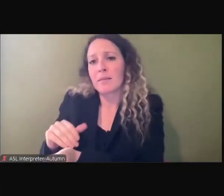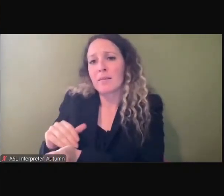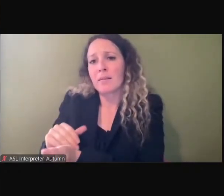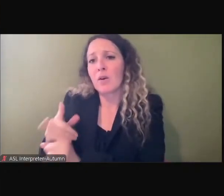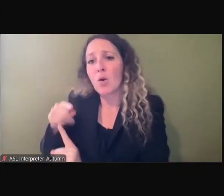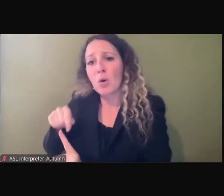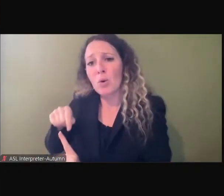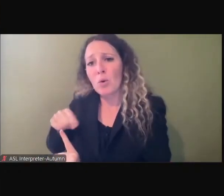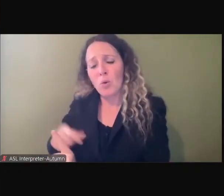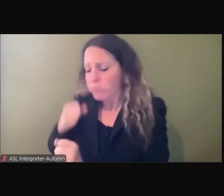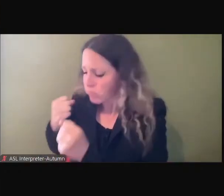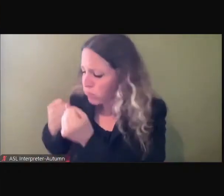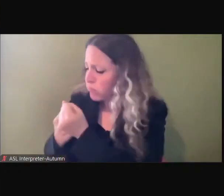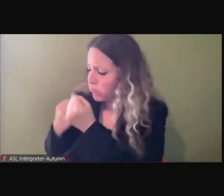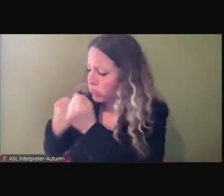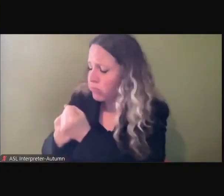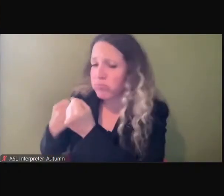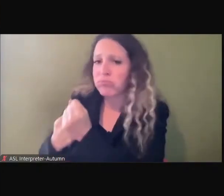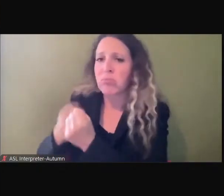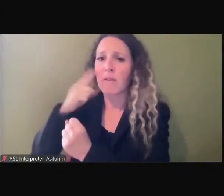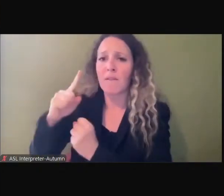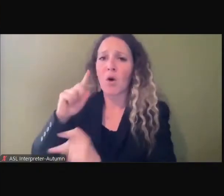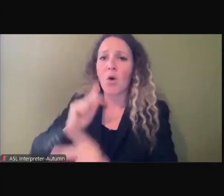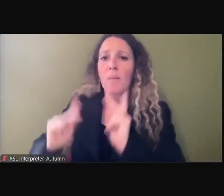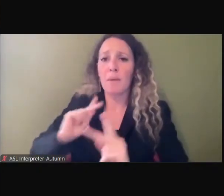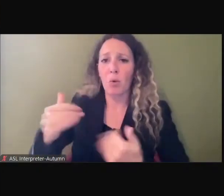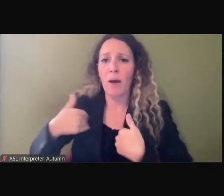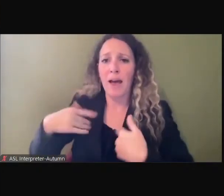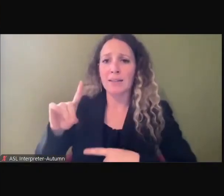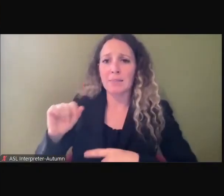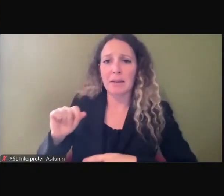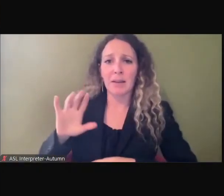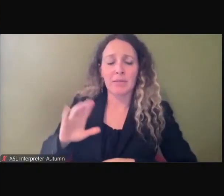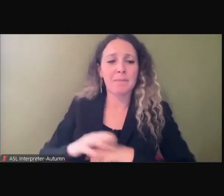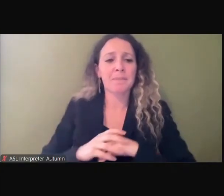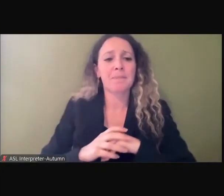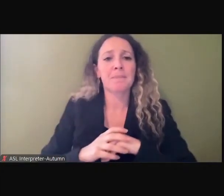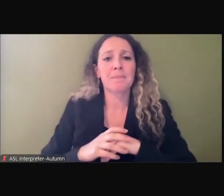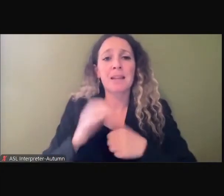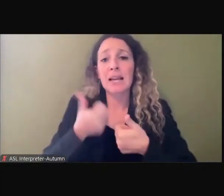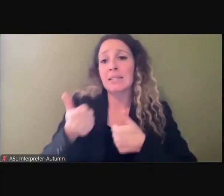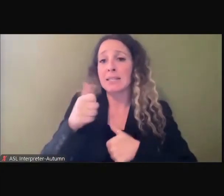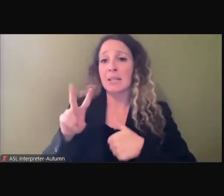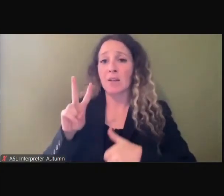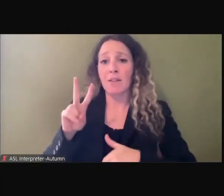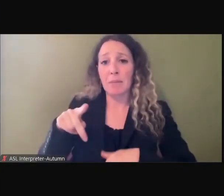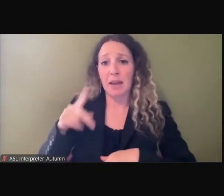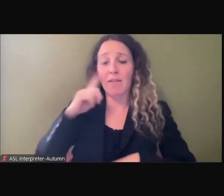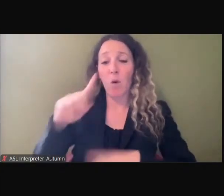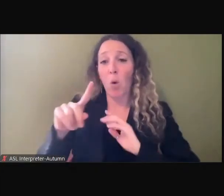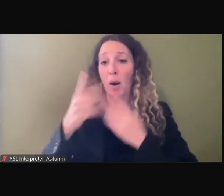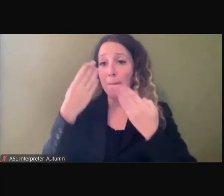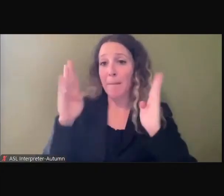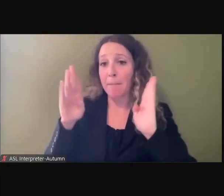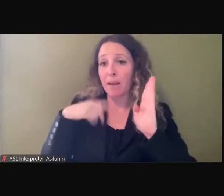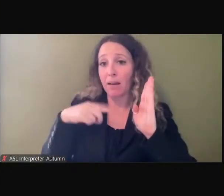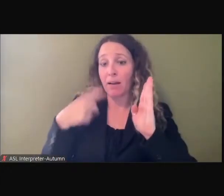rights of individuals with disabilities. As the Senior Vice President of Public Policy at the ATA,